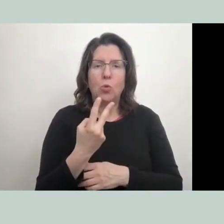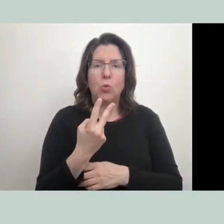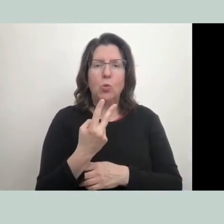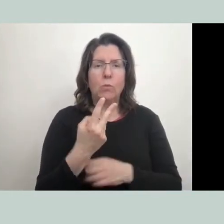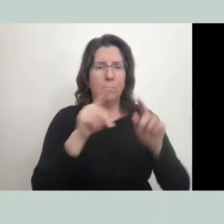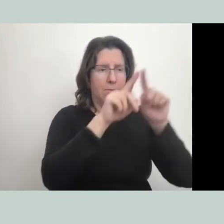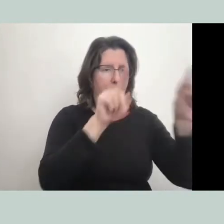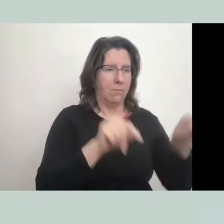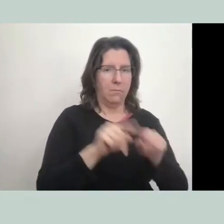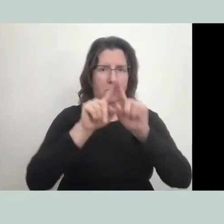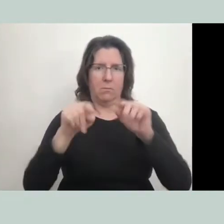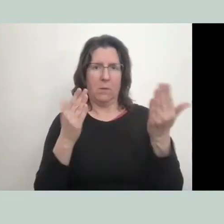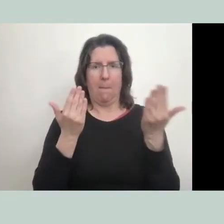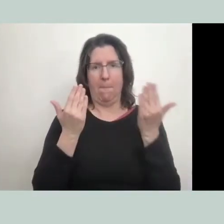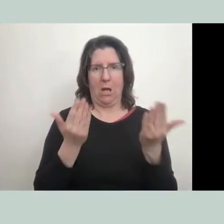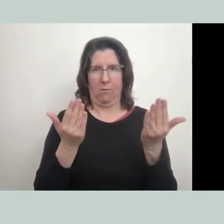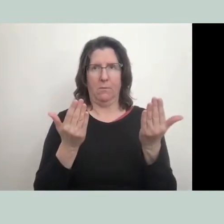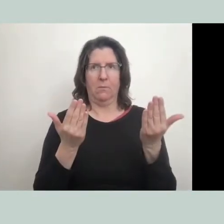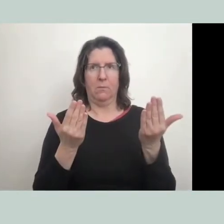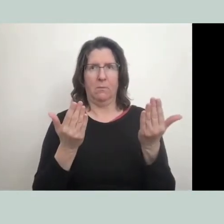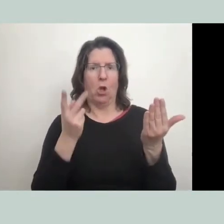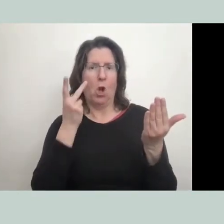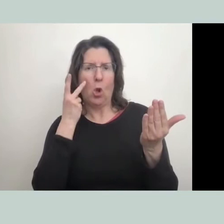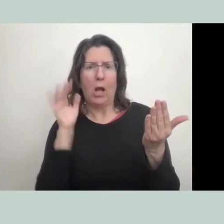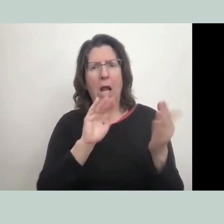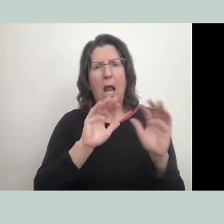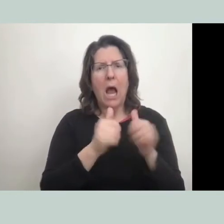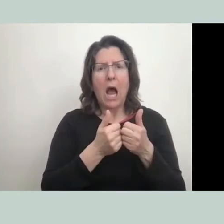You get the students to read two similar texts - which differ.